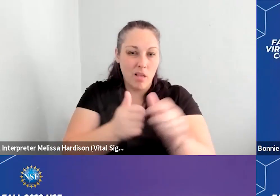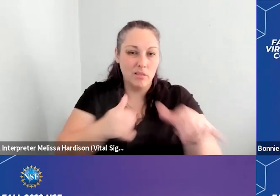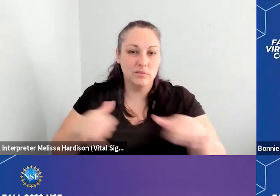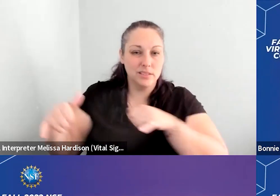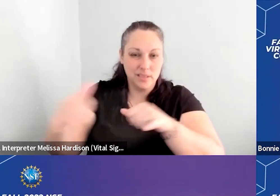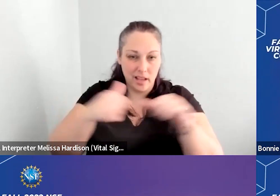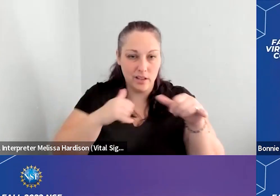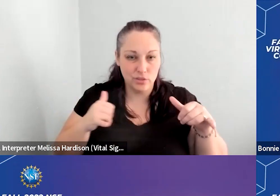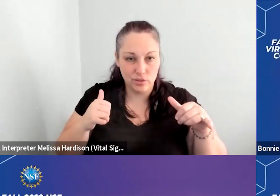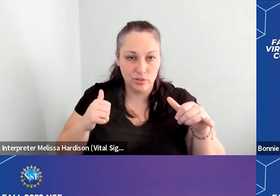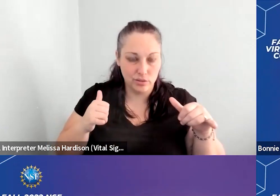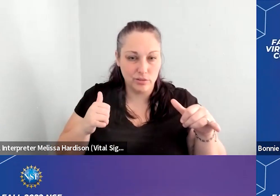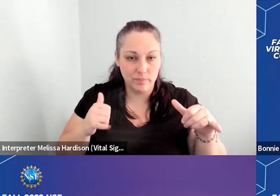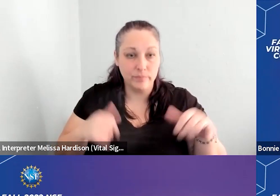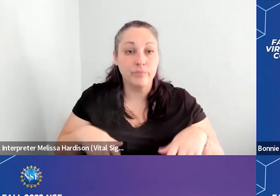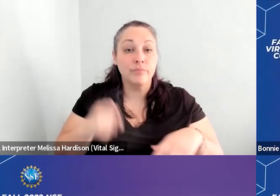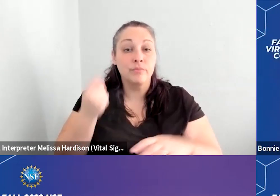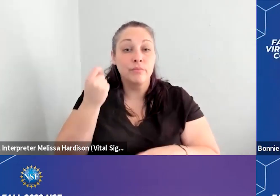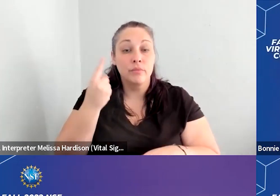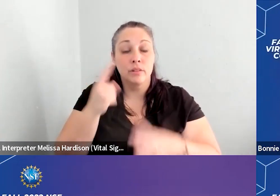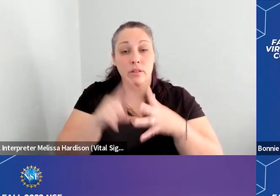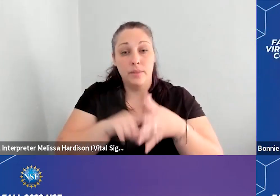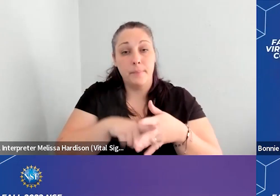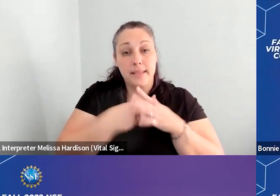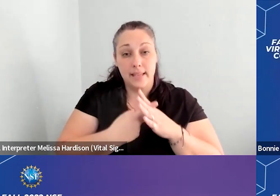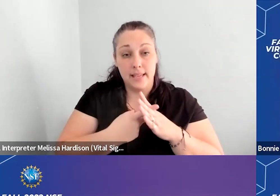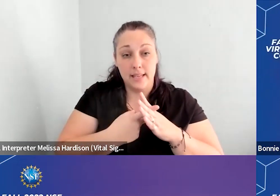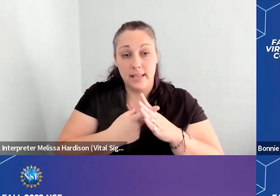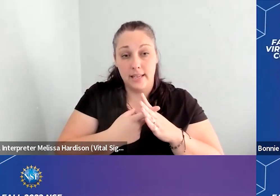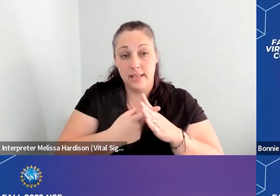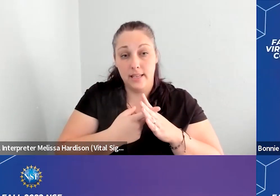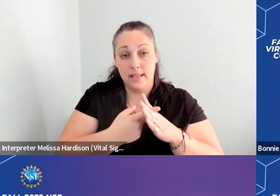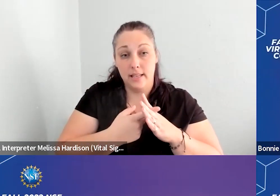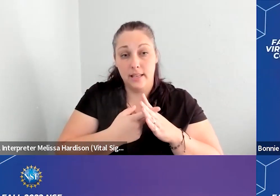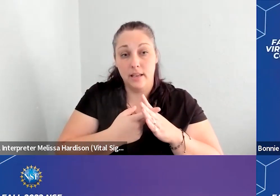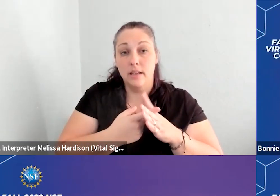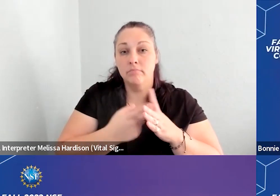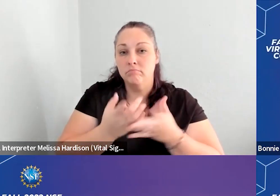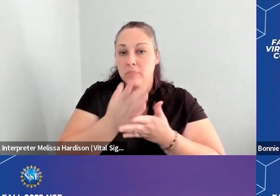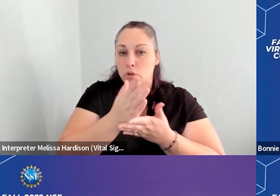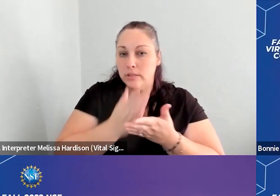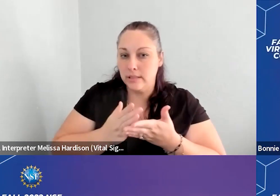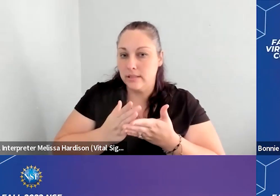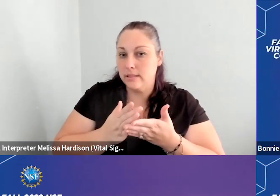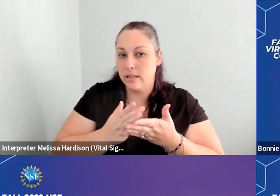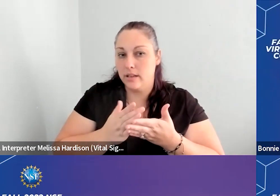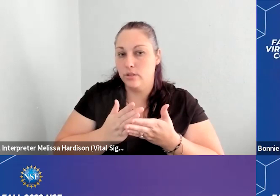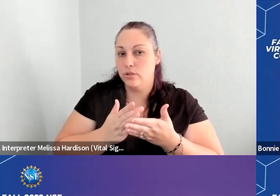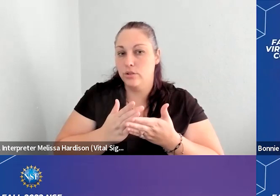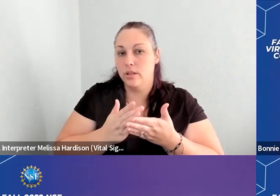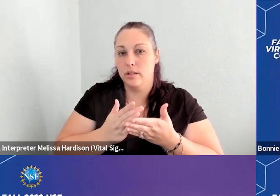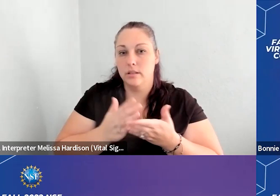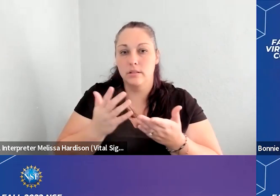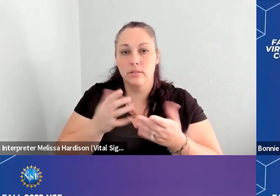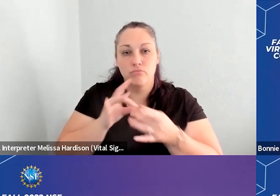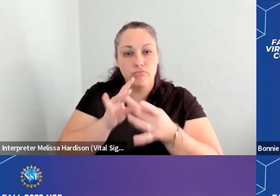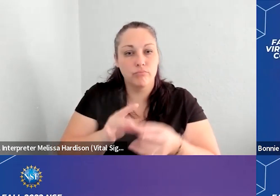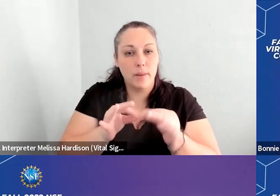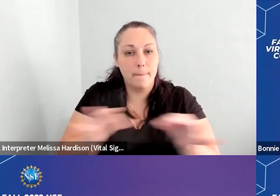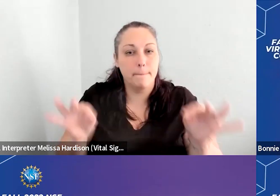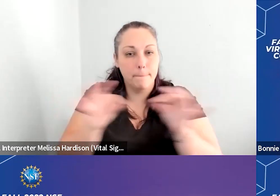So at the very beginning there is a section on important information and revision notes.